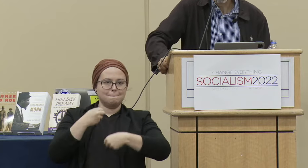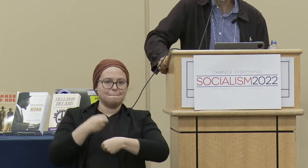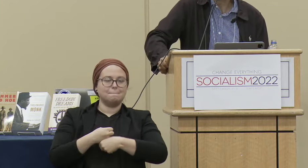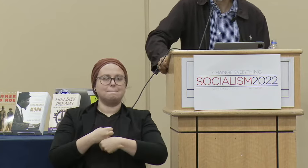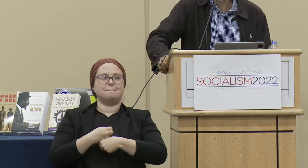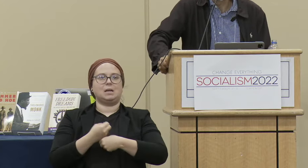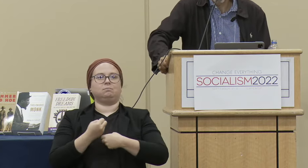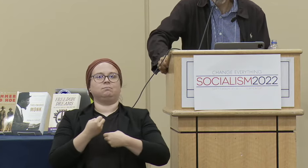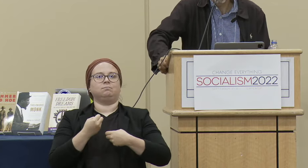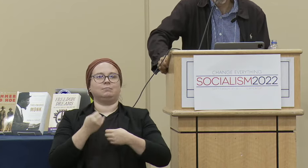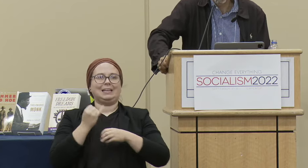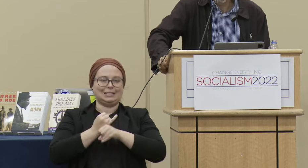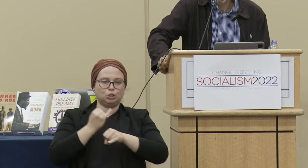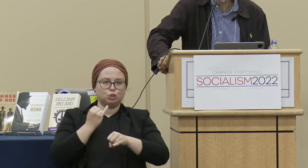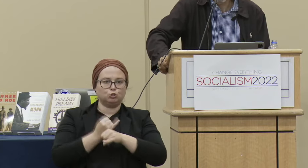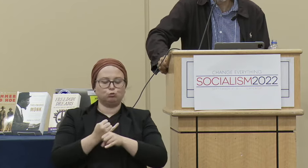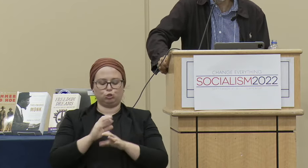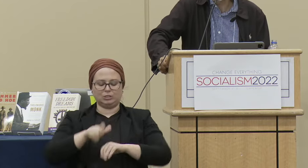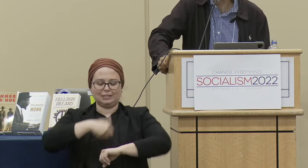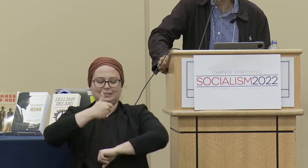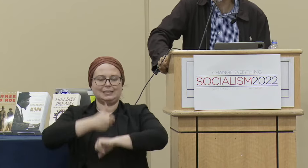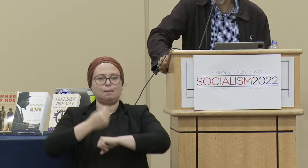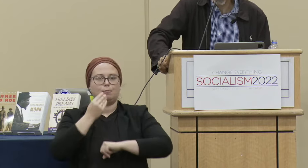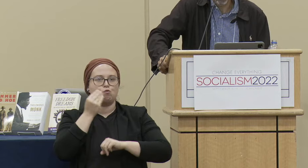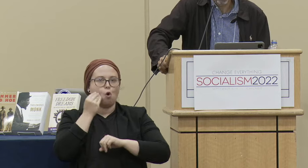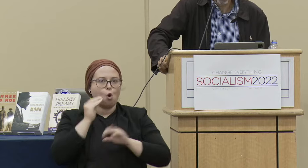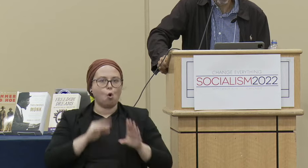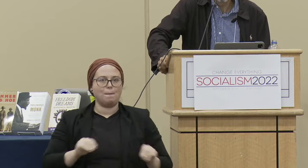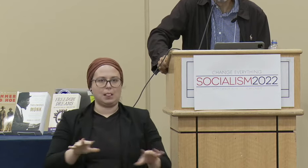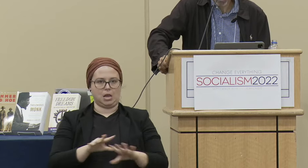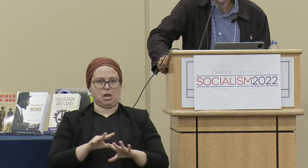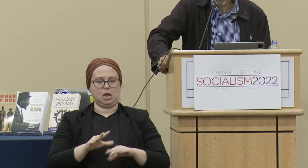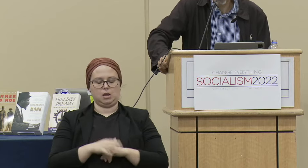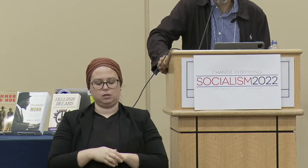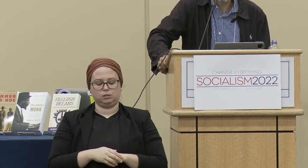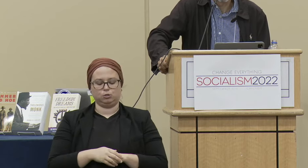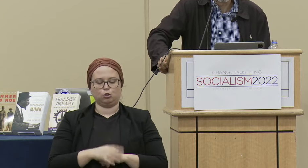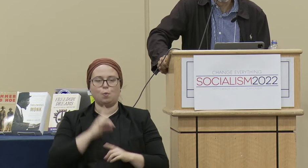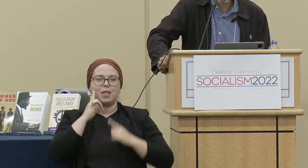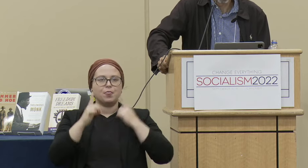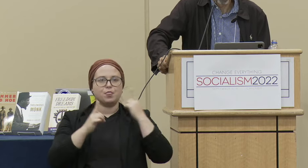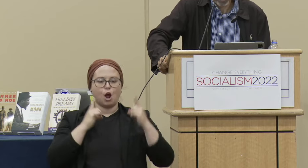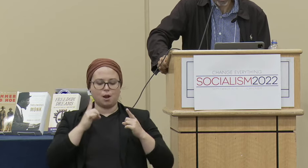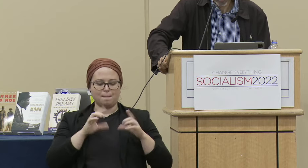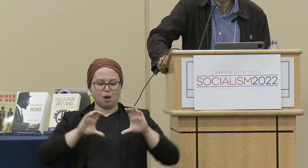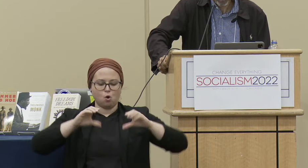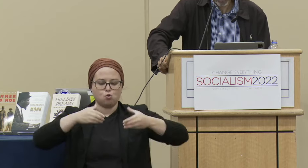cases, establish a homeland. And they imagine new economic